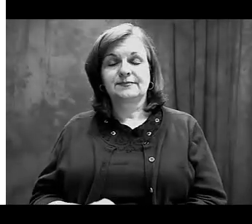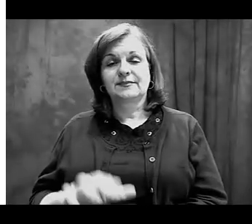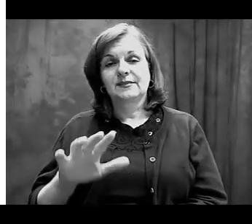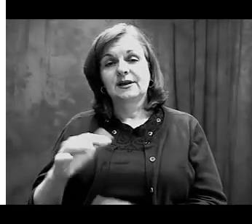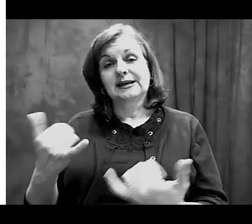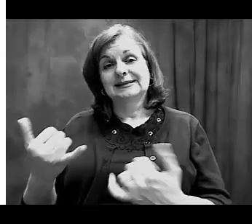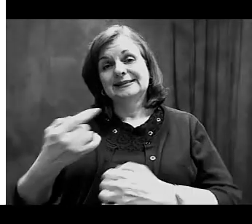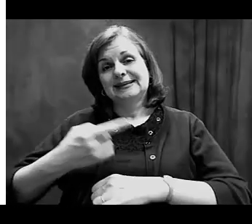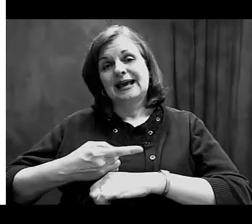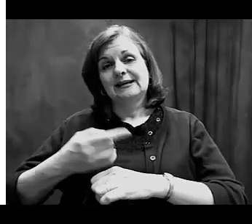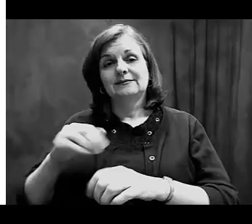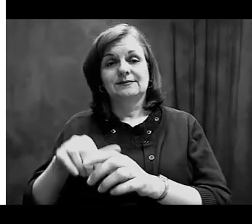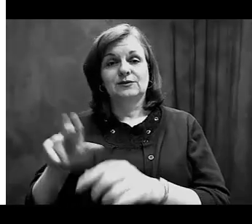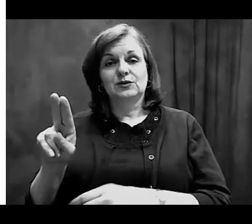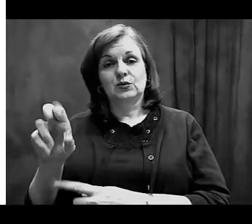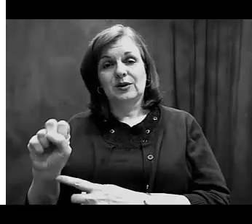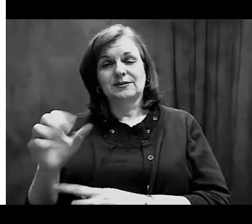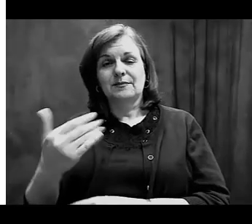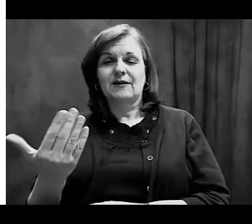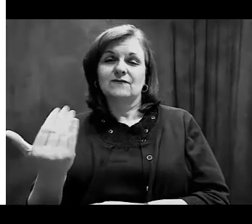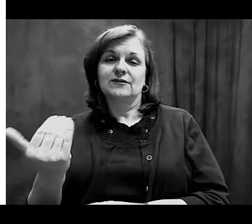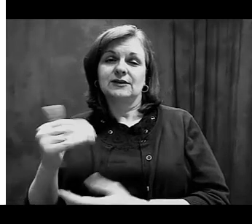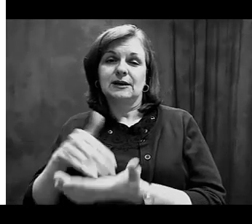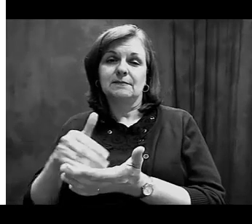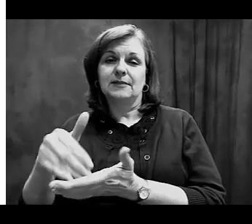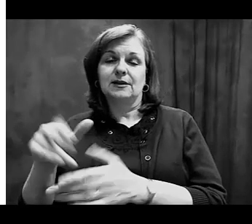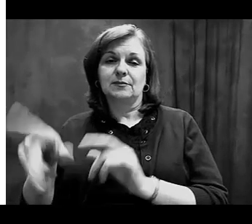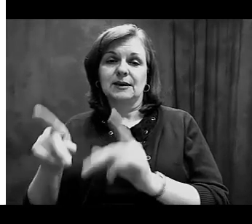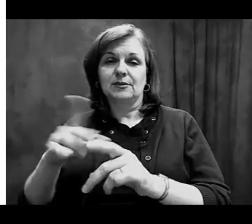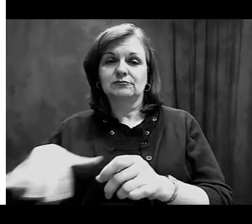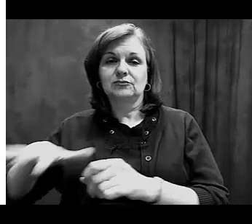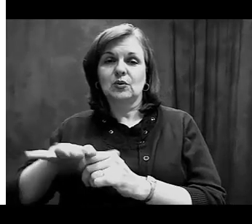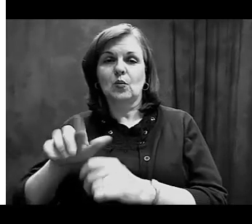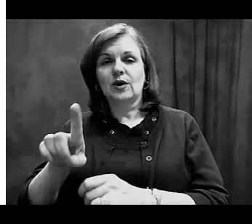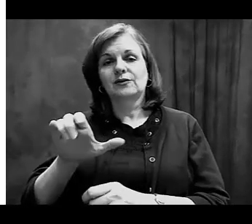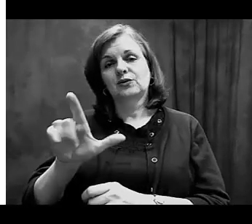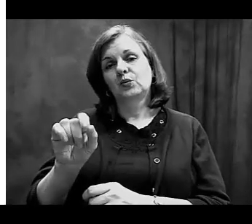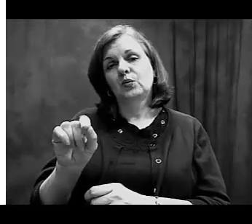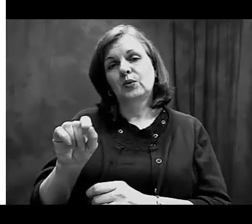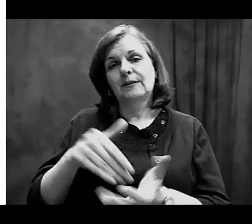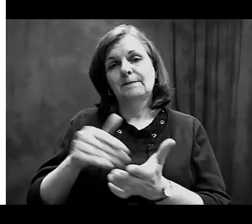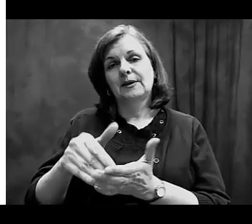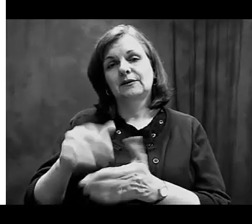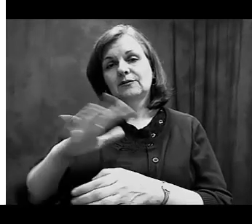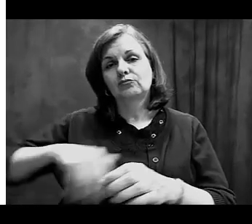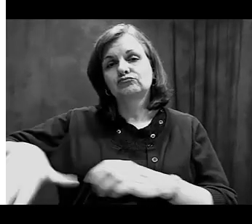look at about 15 million people in the U.S. and 120 million people worldwide